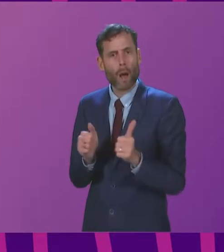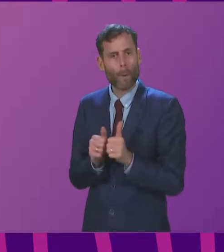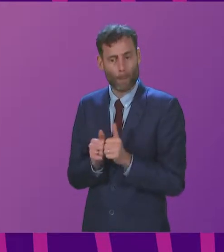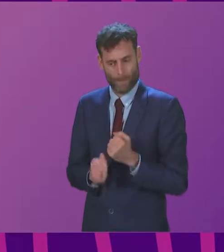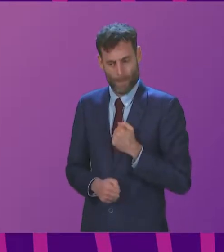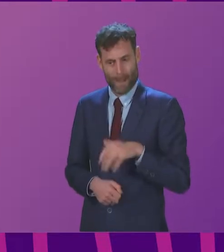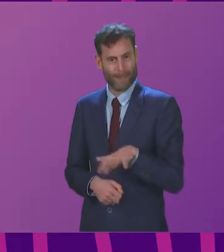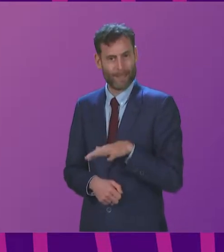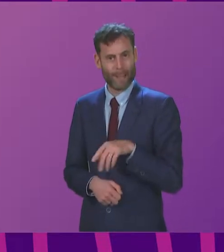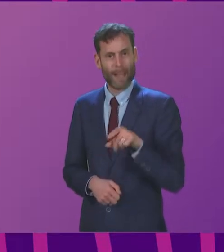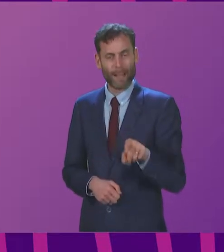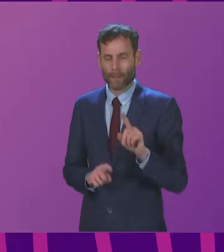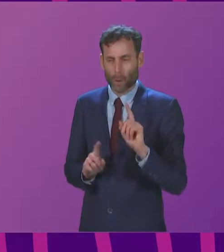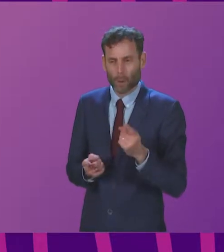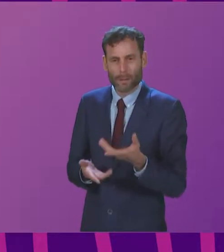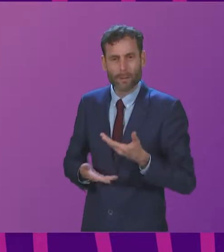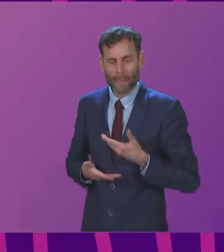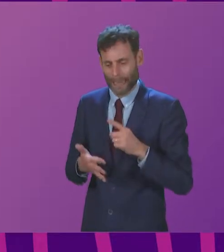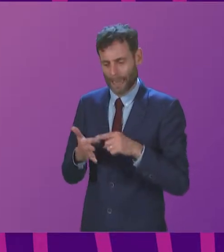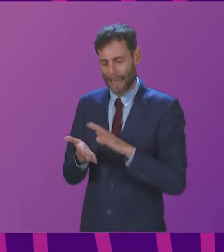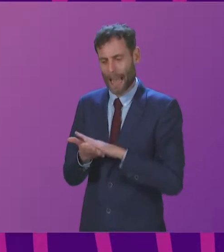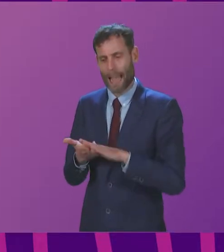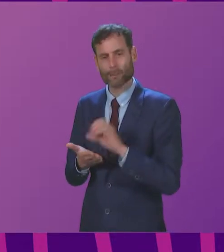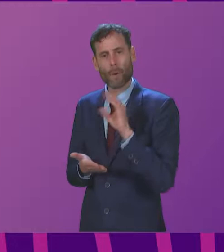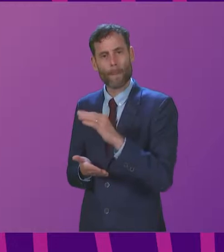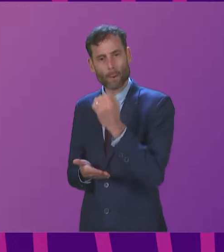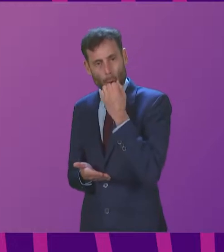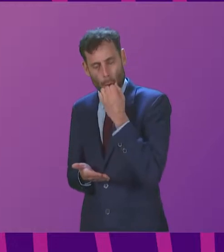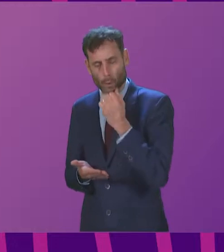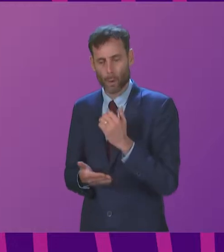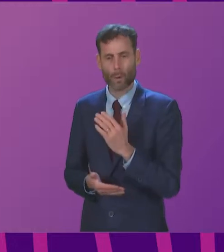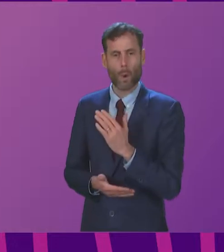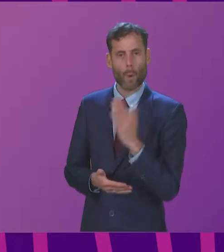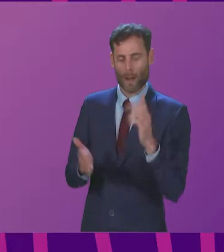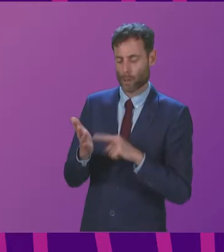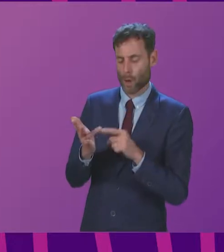to distinguish between EH postcodes, with West Lothian constituents being directed to